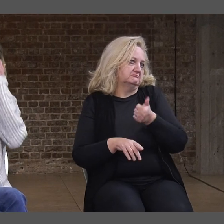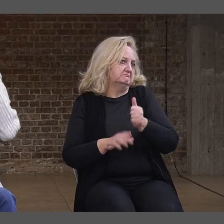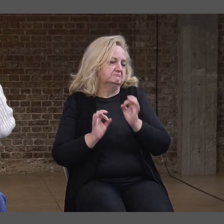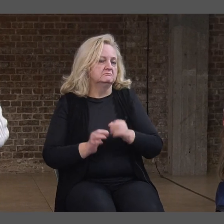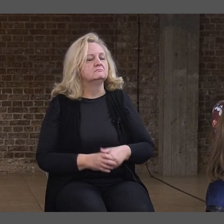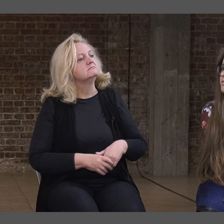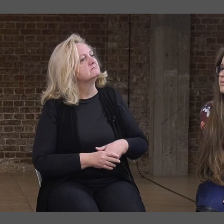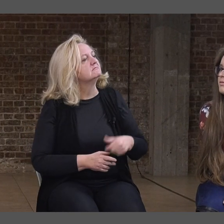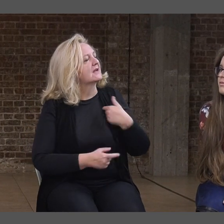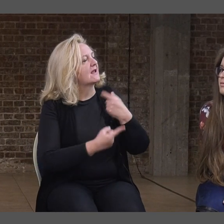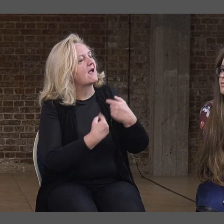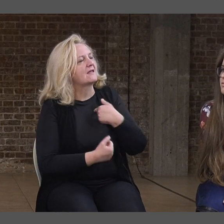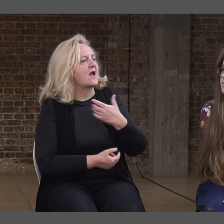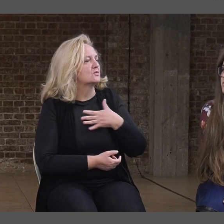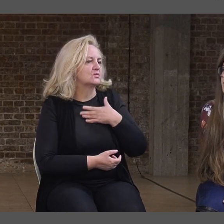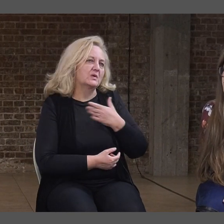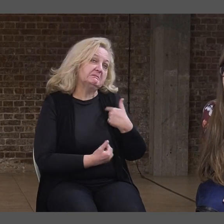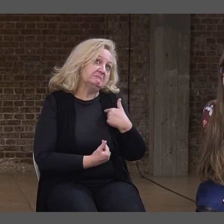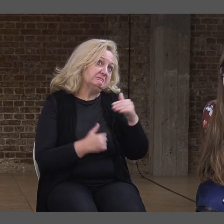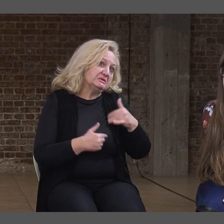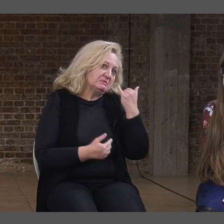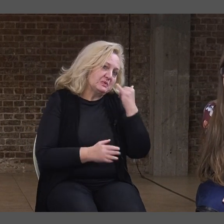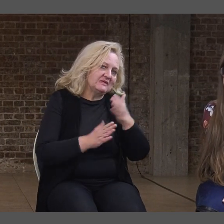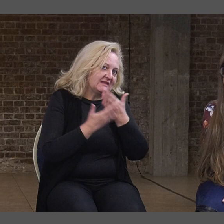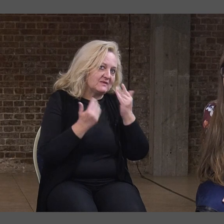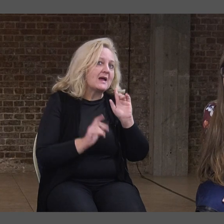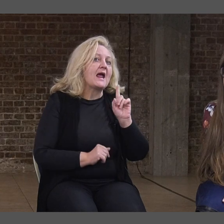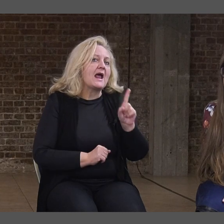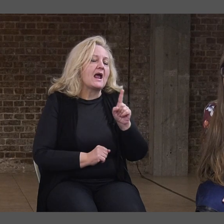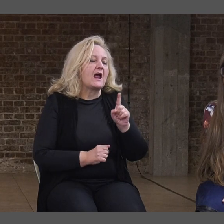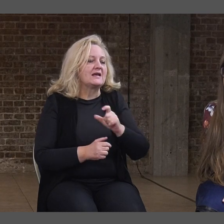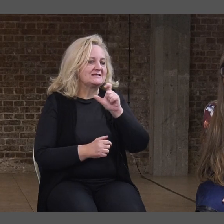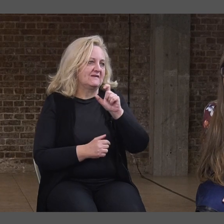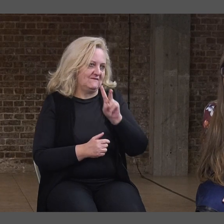[Veronica]: It seems to me, maybe I'm wrong, that if you write in your CV: